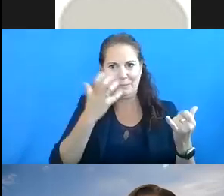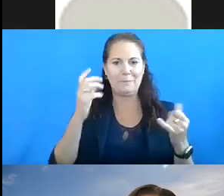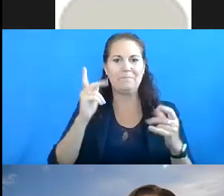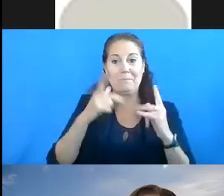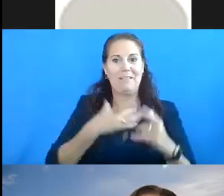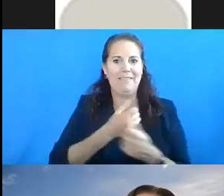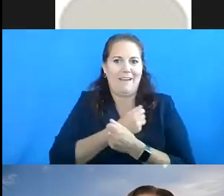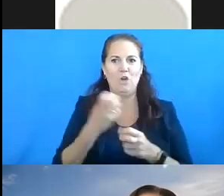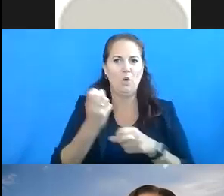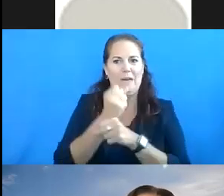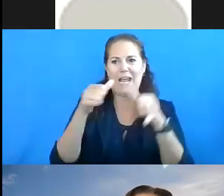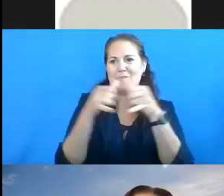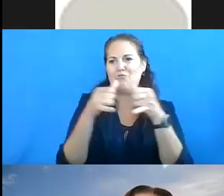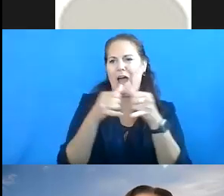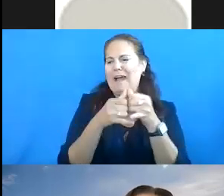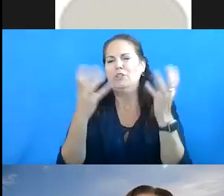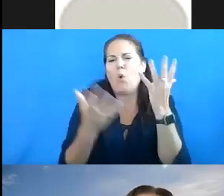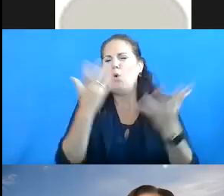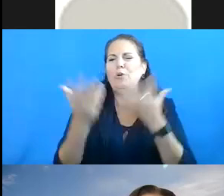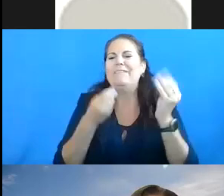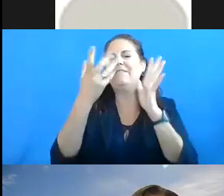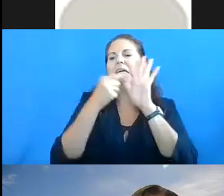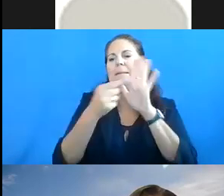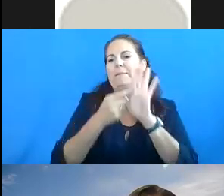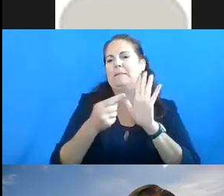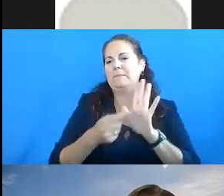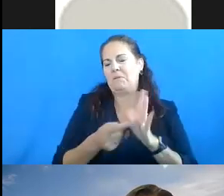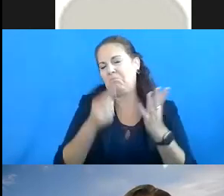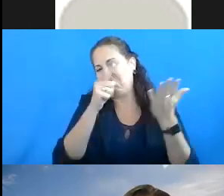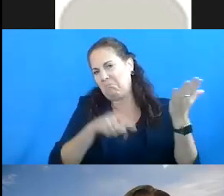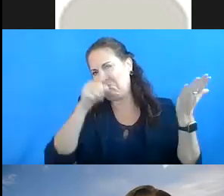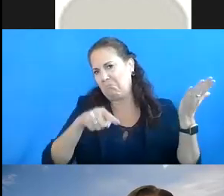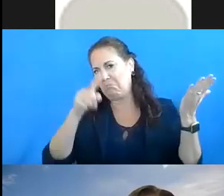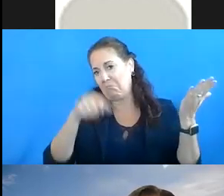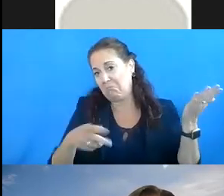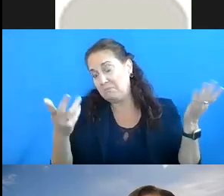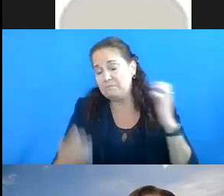you know, it really gives you an example of just how you can use this. Next slide.